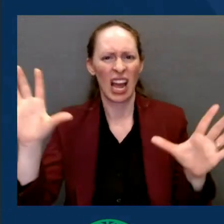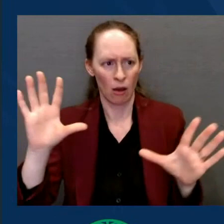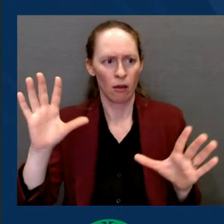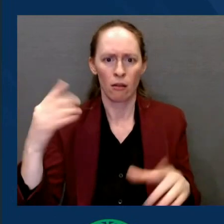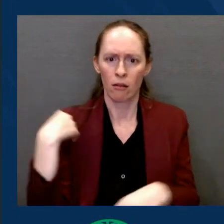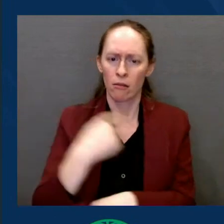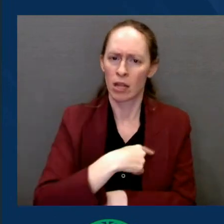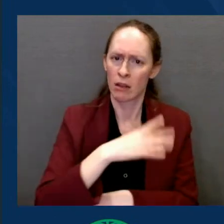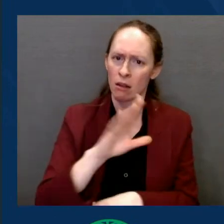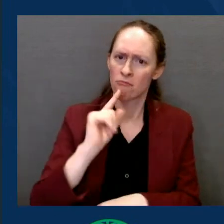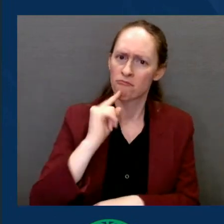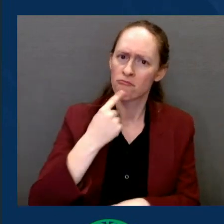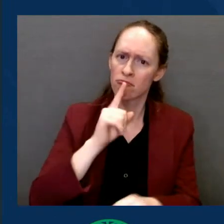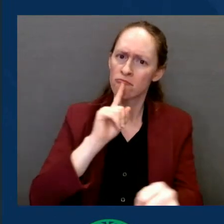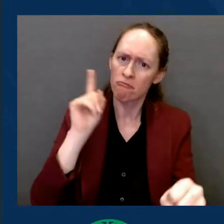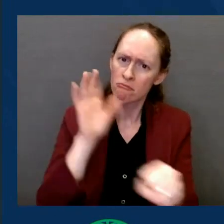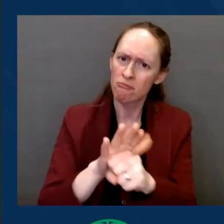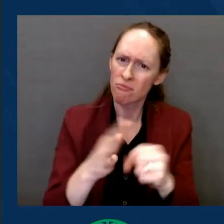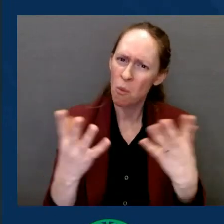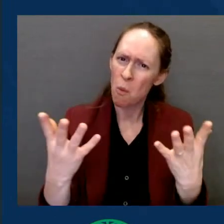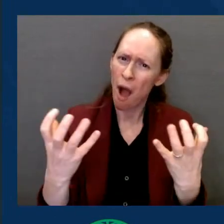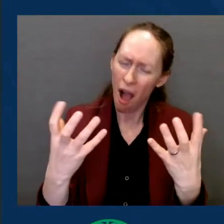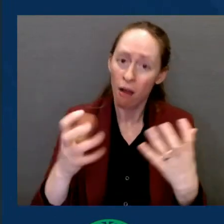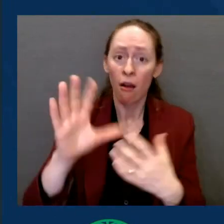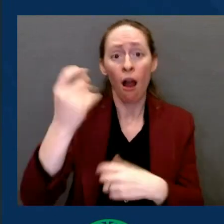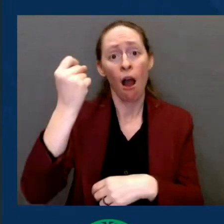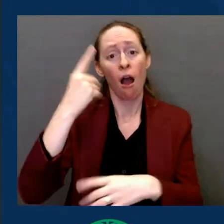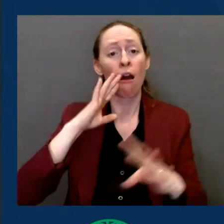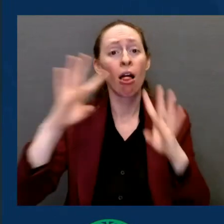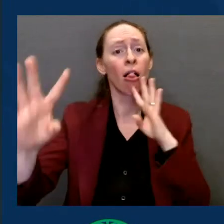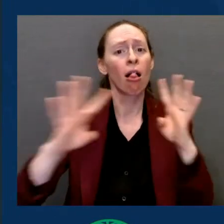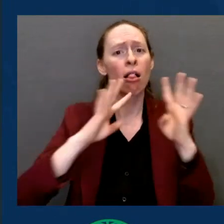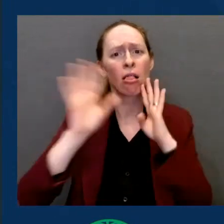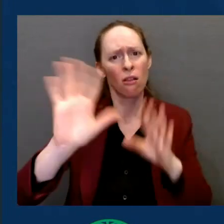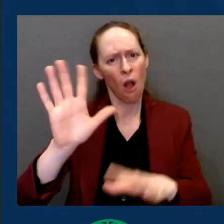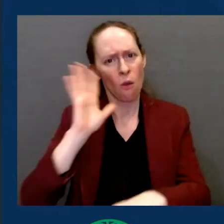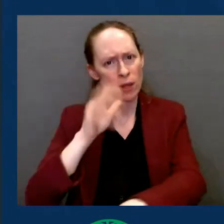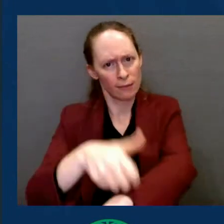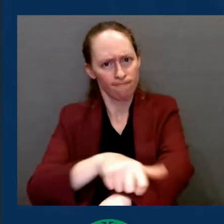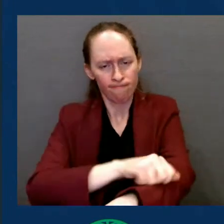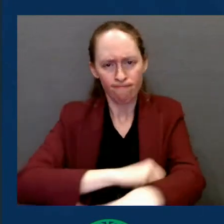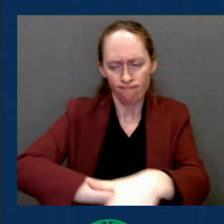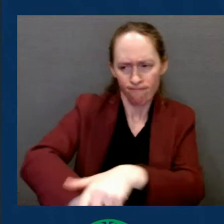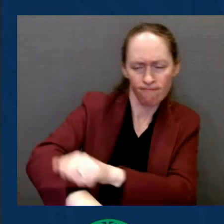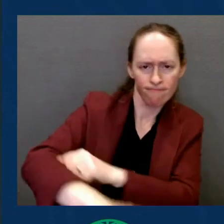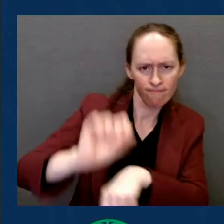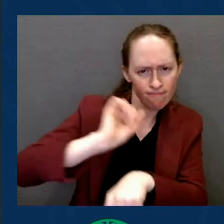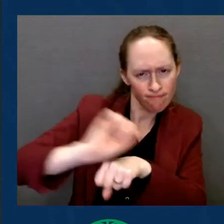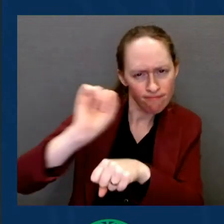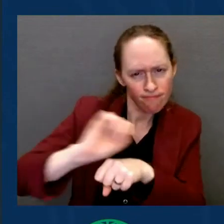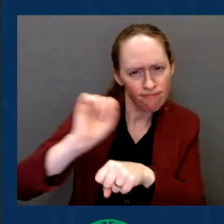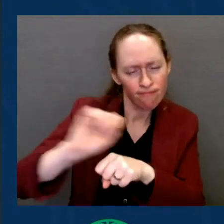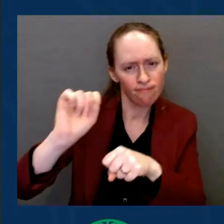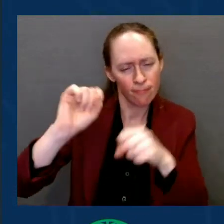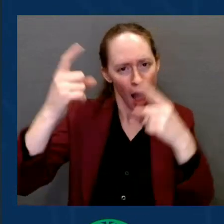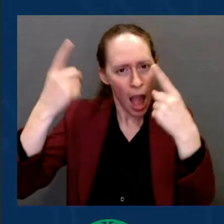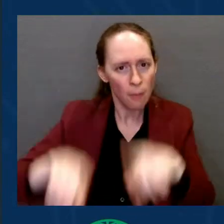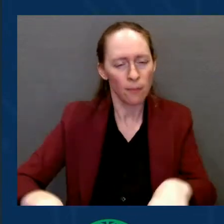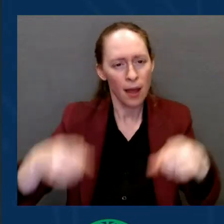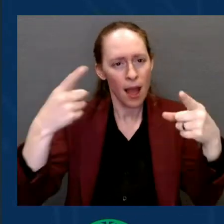This is a global food security crisis, and we need to solve it together. Your leadership and partnership is absolutely essential to solving it.